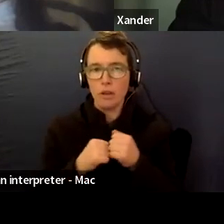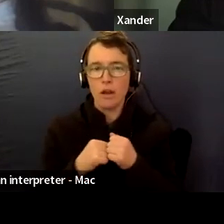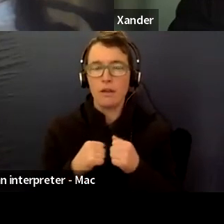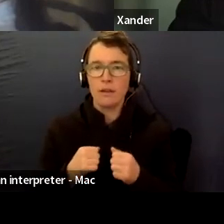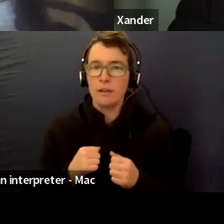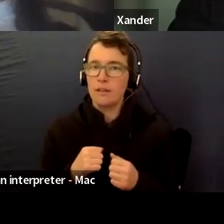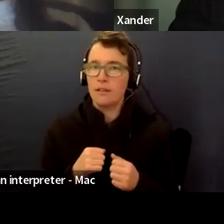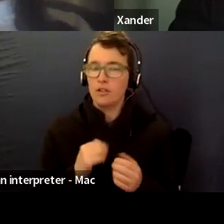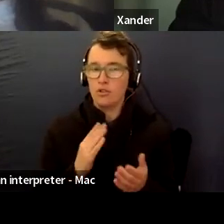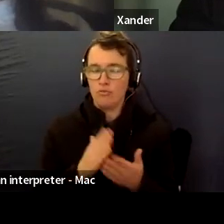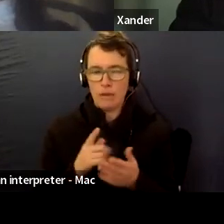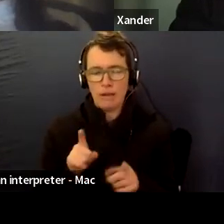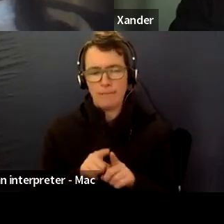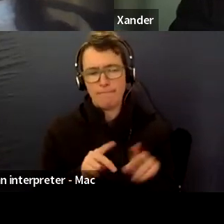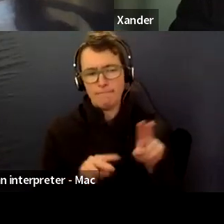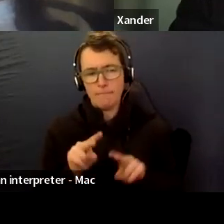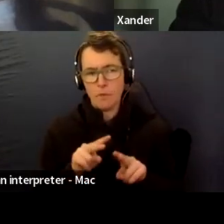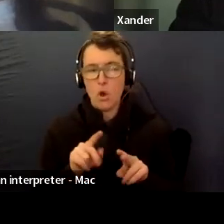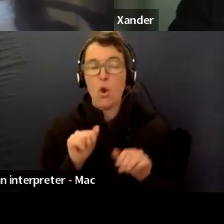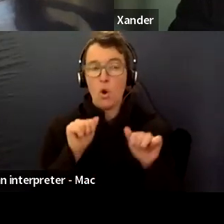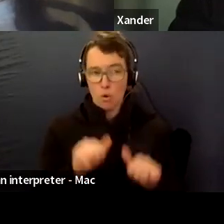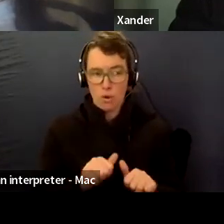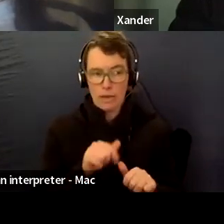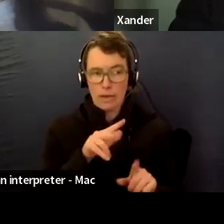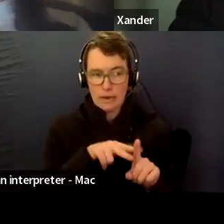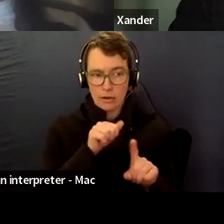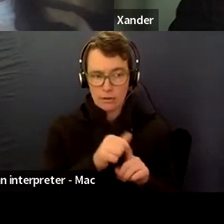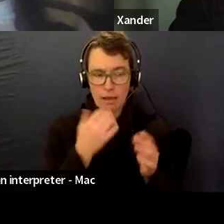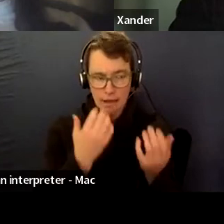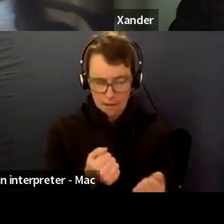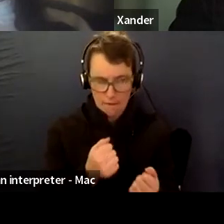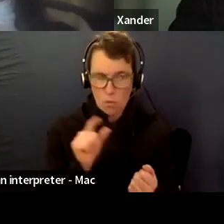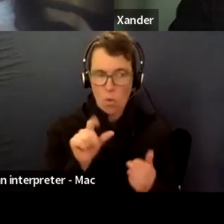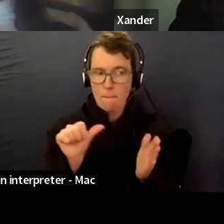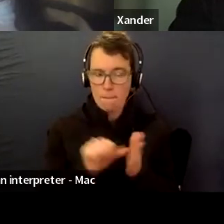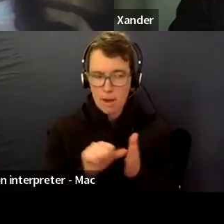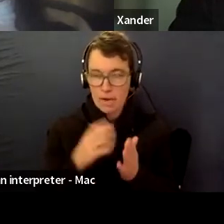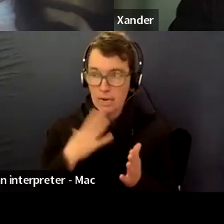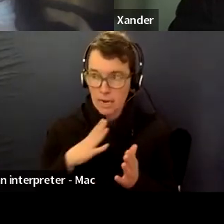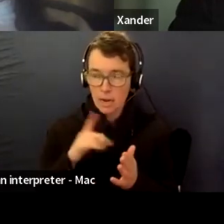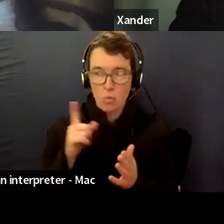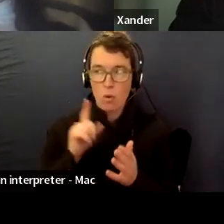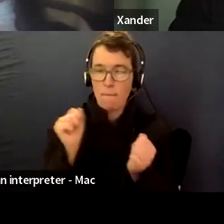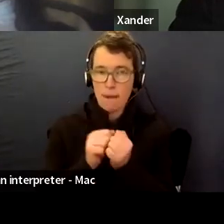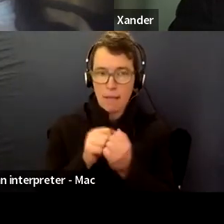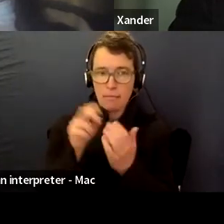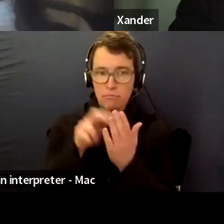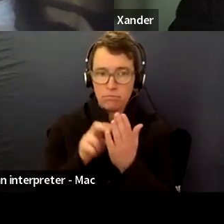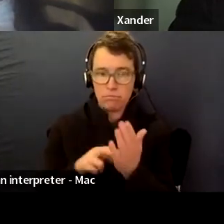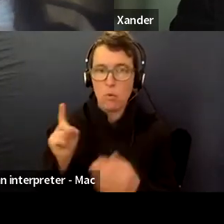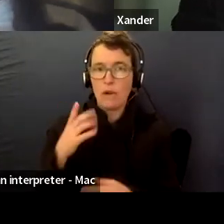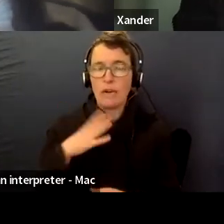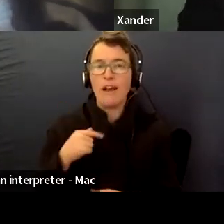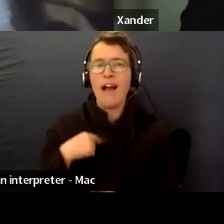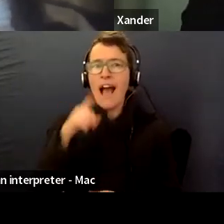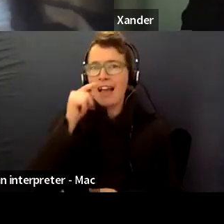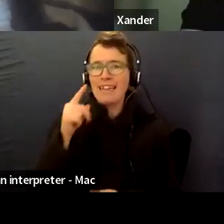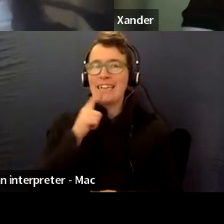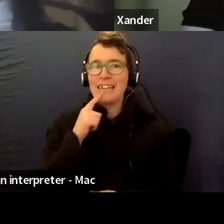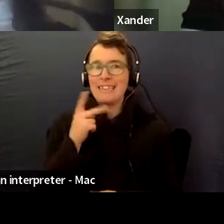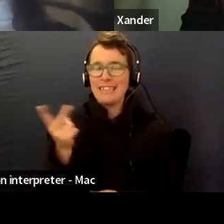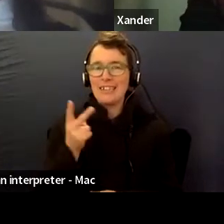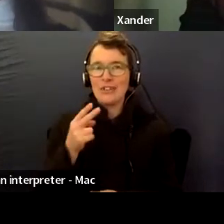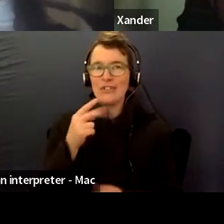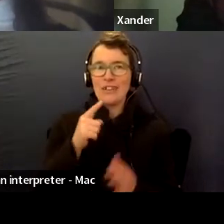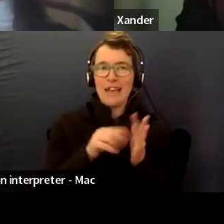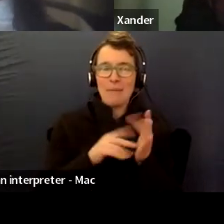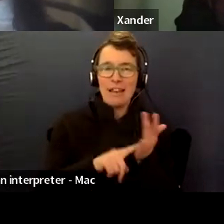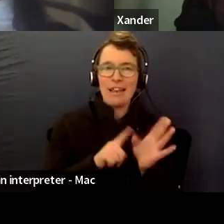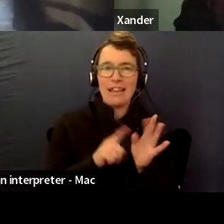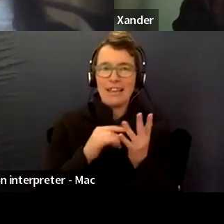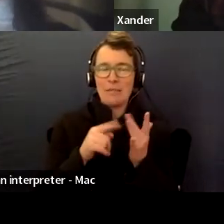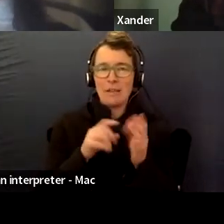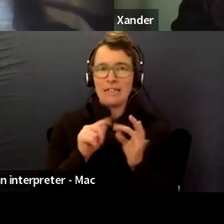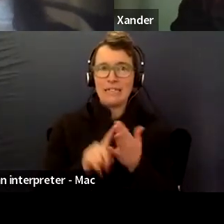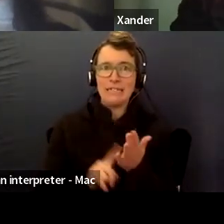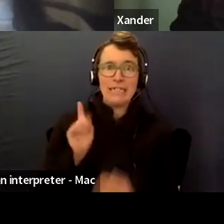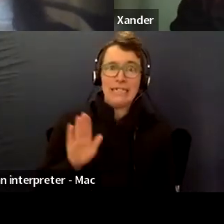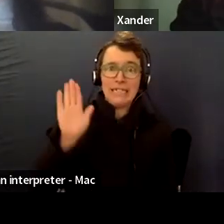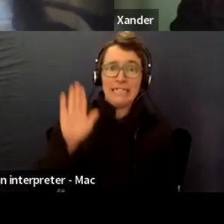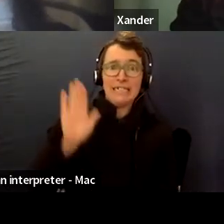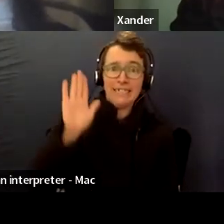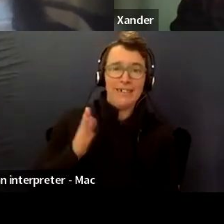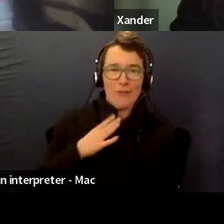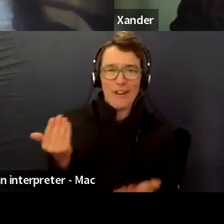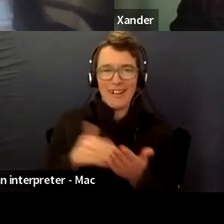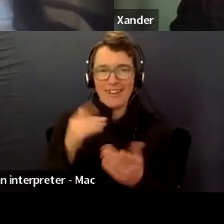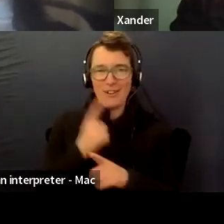know, what's going on here what resources do we need so what money can we get what pieces of paper, do we need that fun stuff I can see everything and is about chapter, video, and Emily authorize you And once we've heard from him ladies well we're going